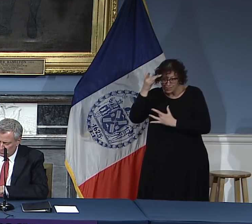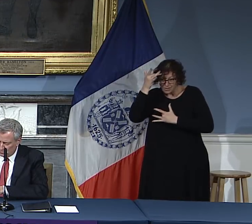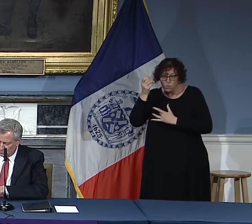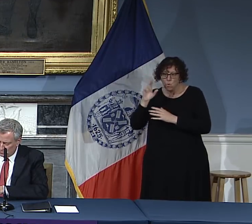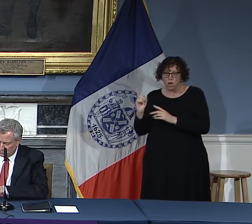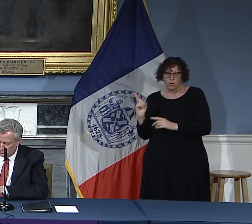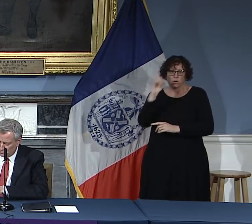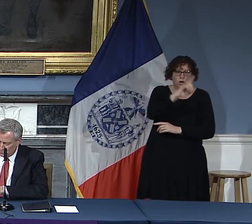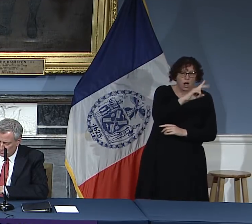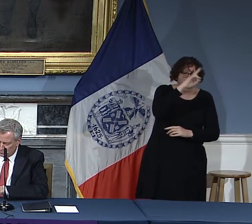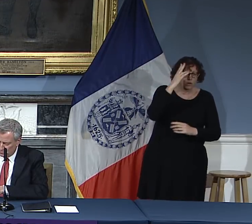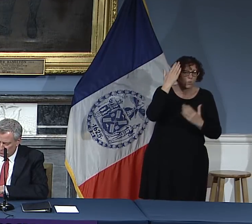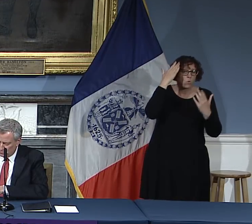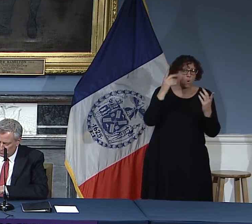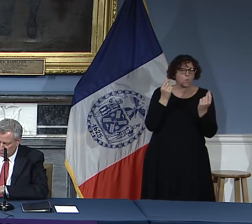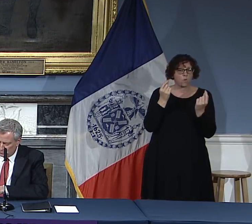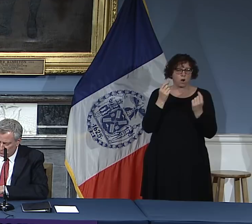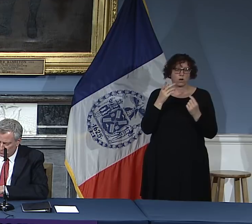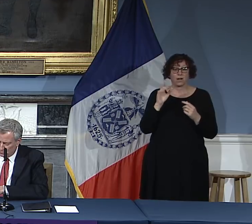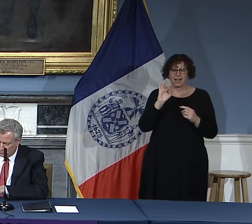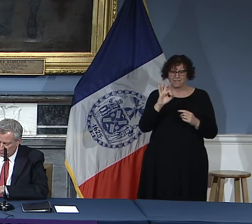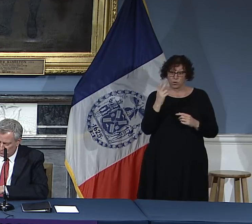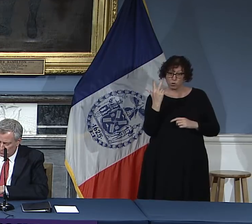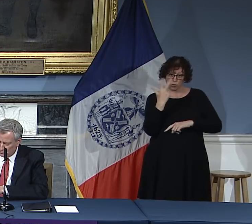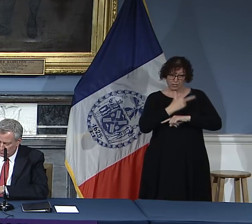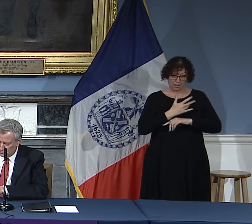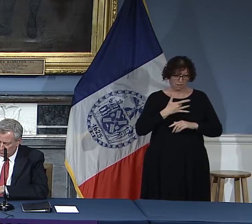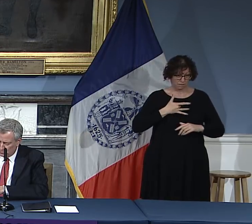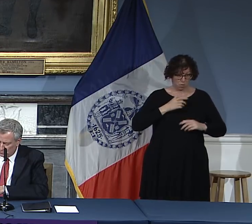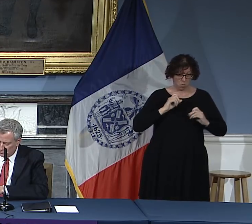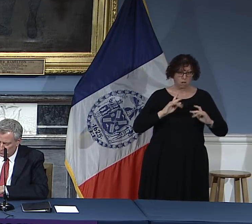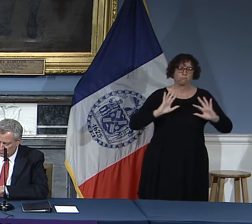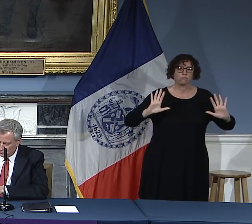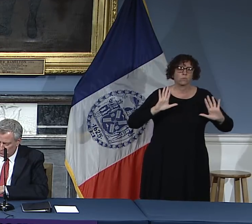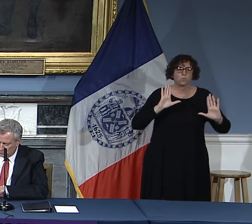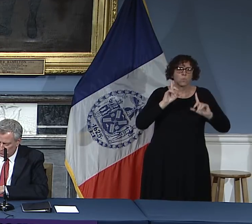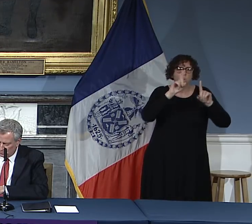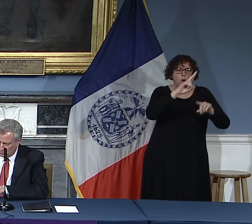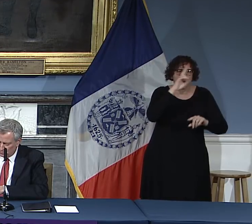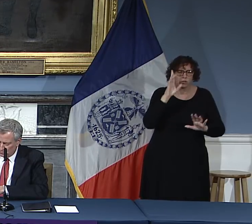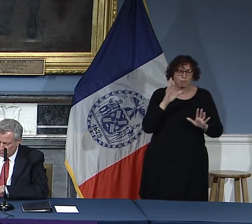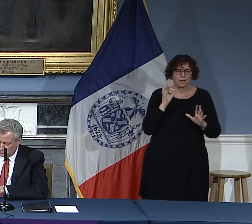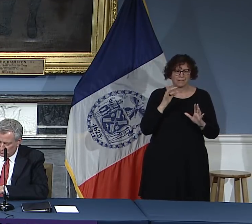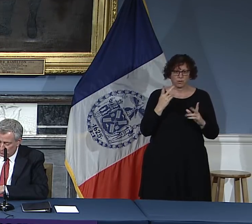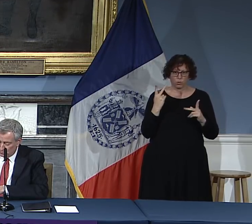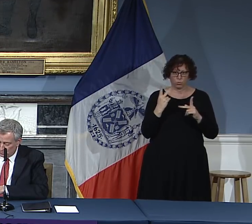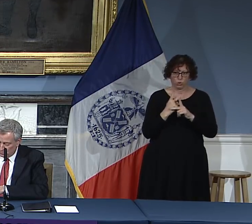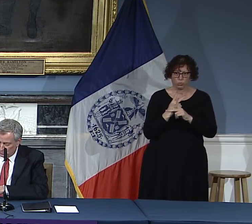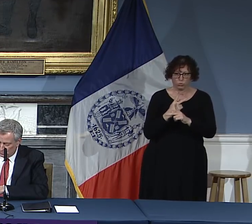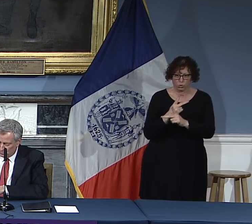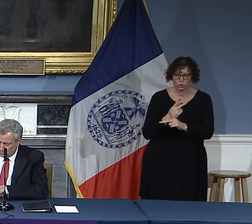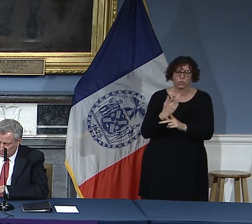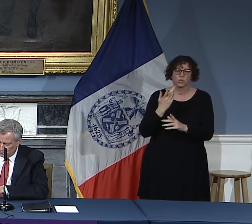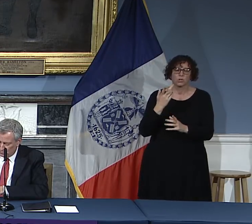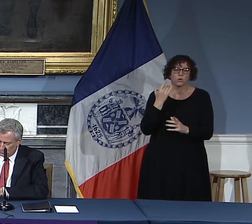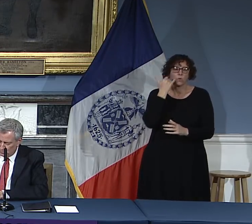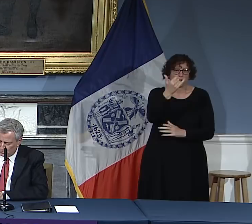SPIRITUALLY. I WANT TO REMIND NEW YORKERS THAT WE HAVE A TREMENDOUS RESOURCE IN NYC